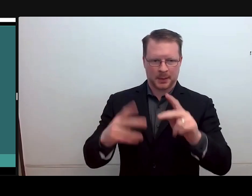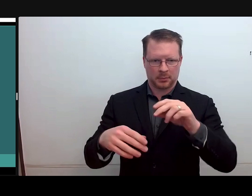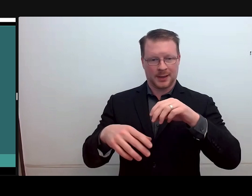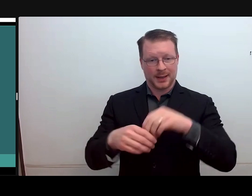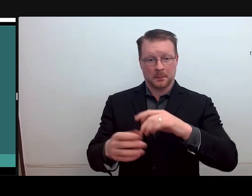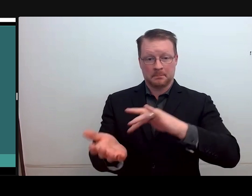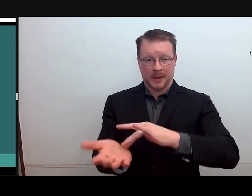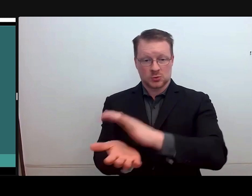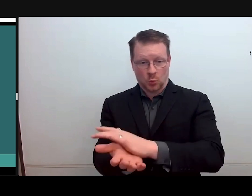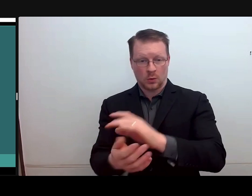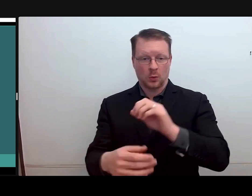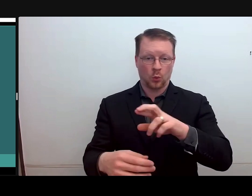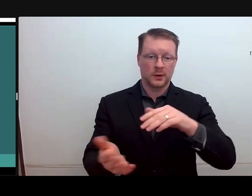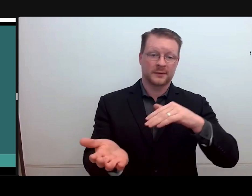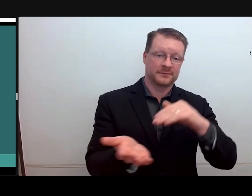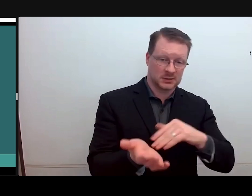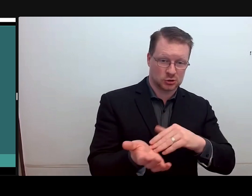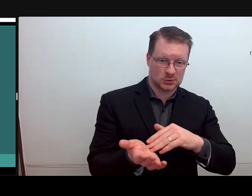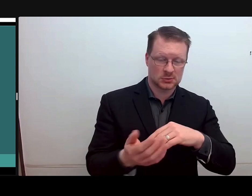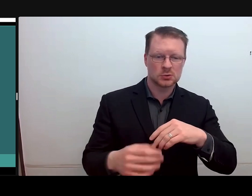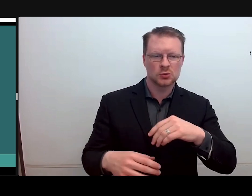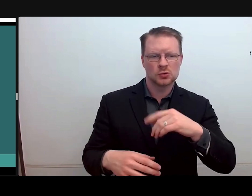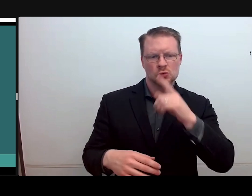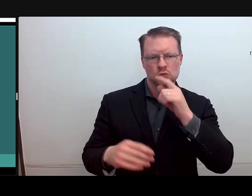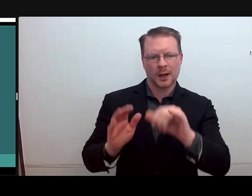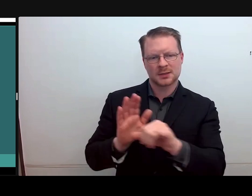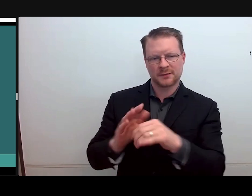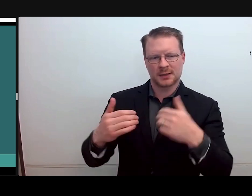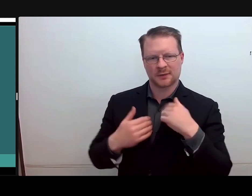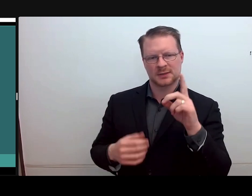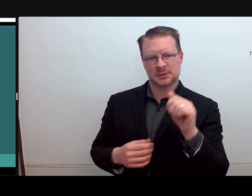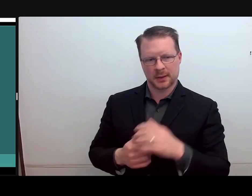It describes the number of people in med school or physicians who identify